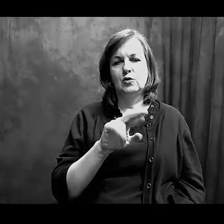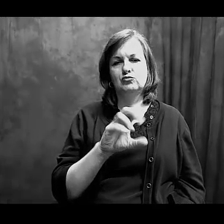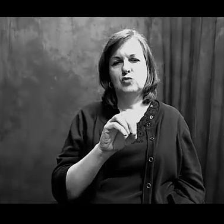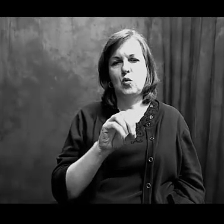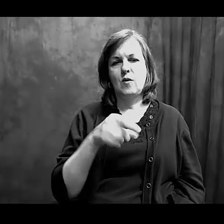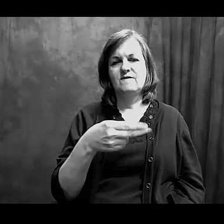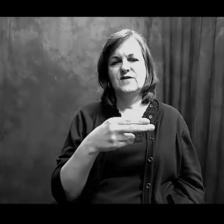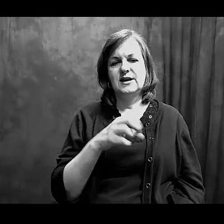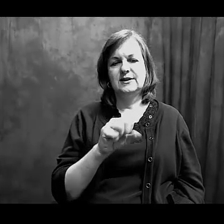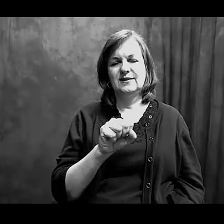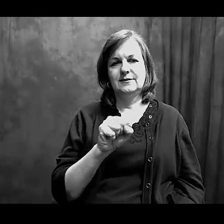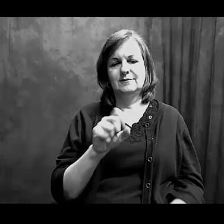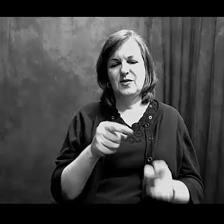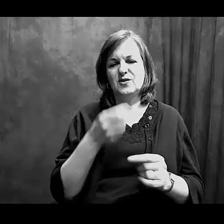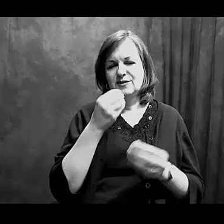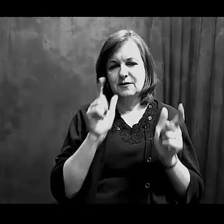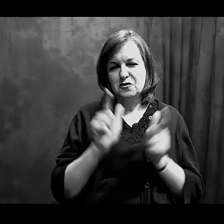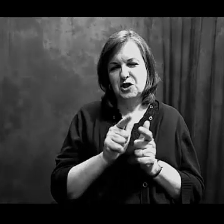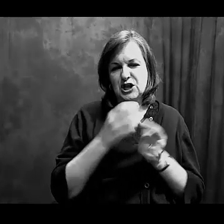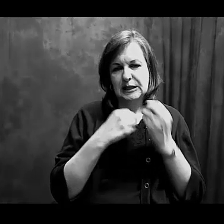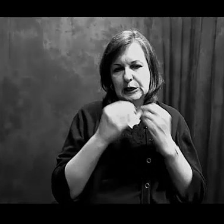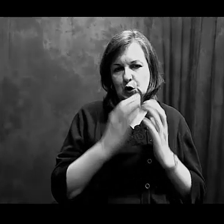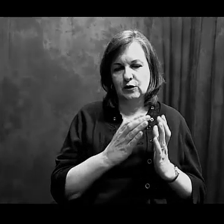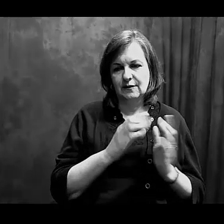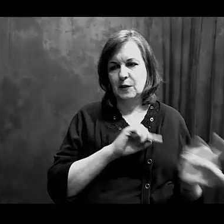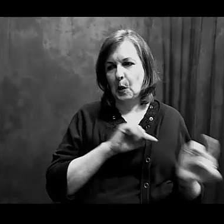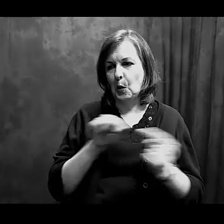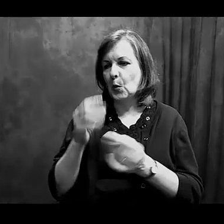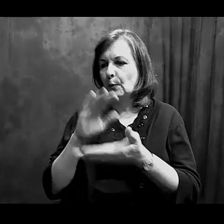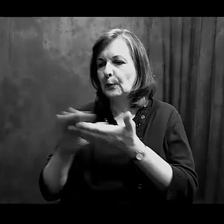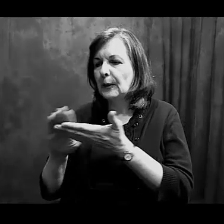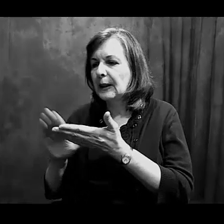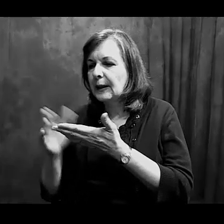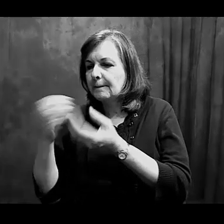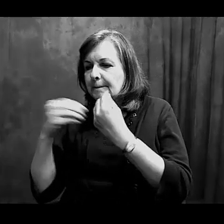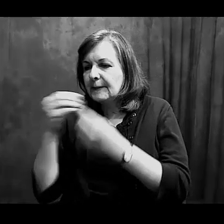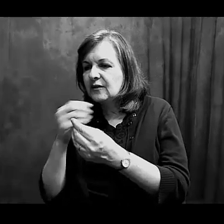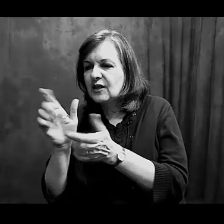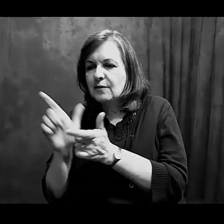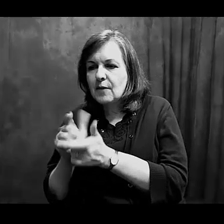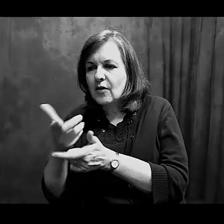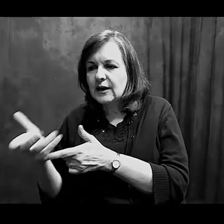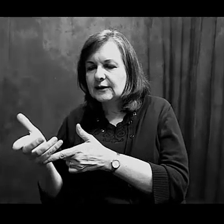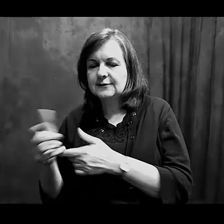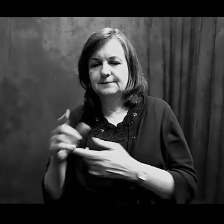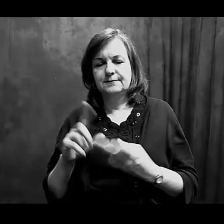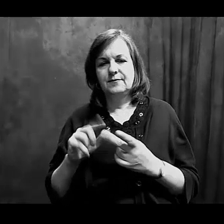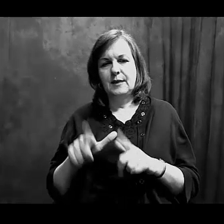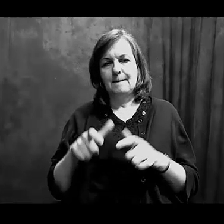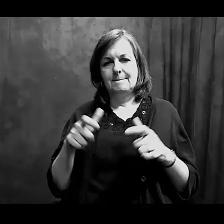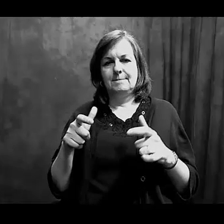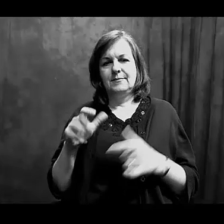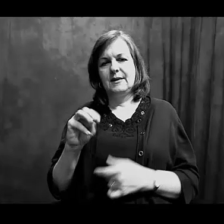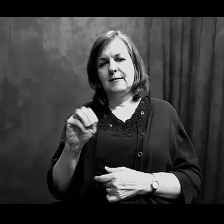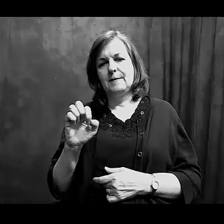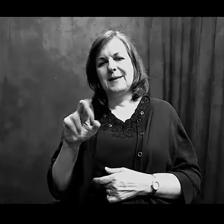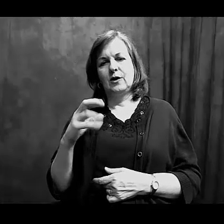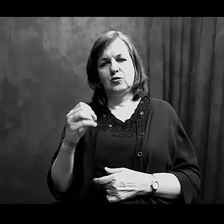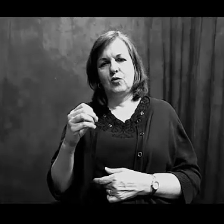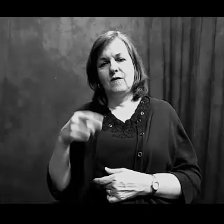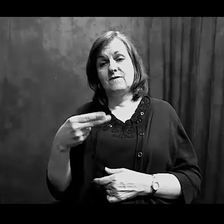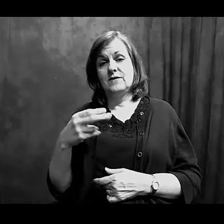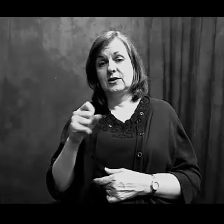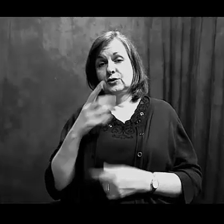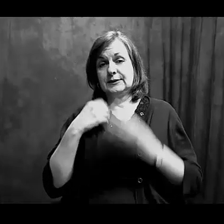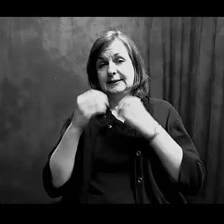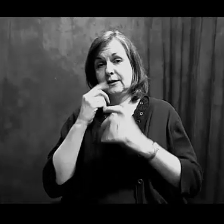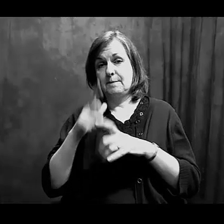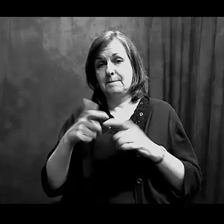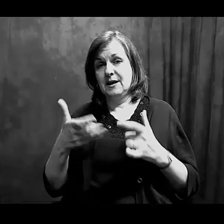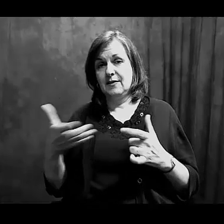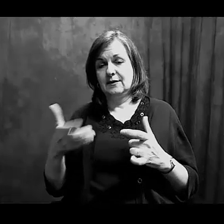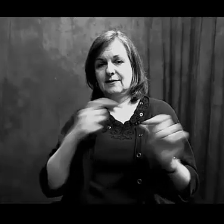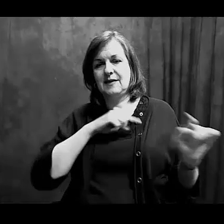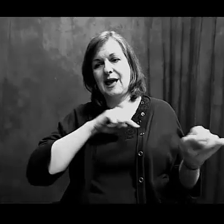those are little eaters they're gonna come in and clean up the little things -- macrophages remember of big eaters